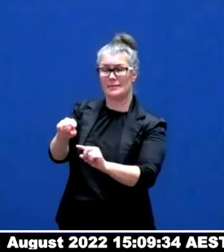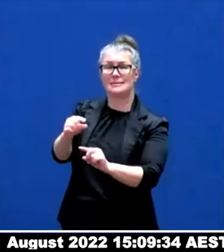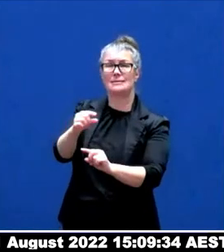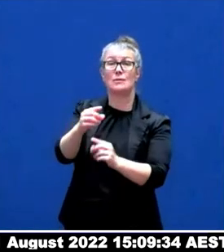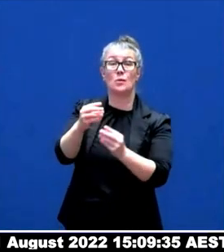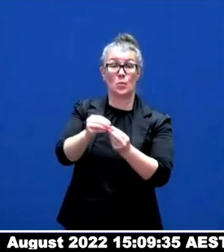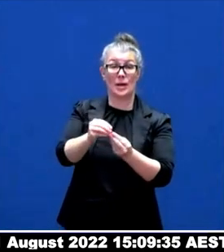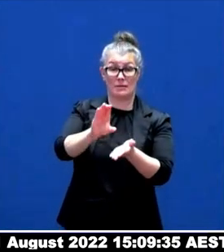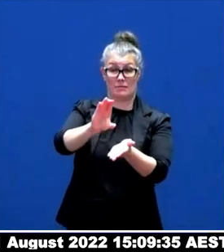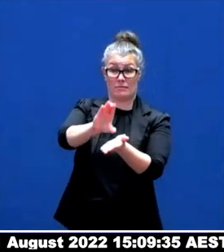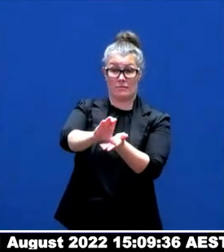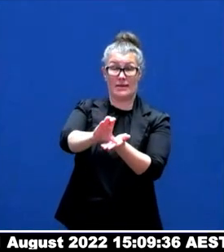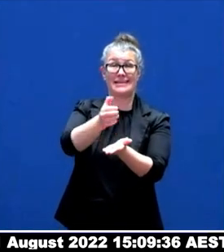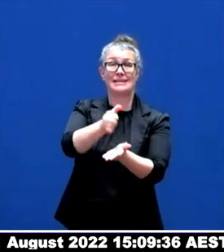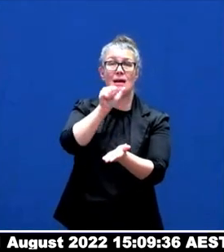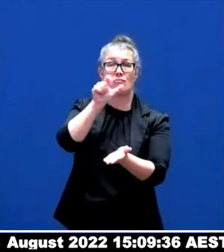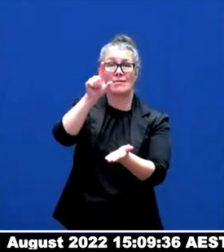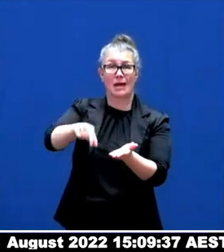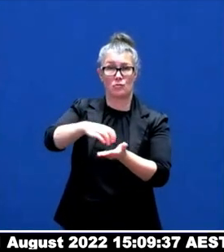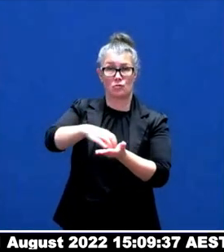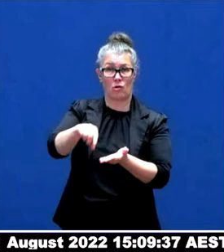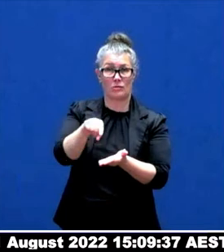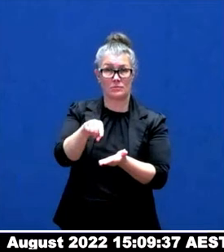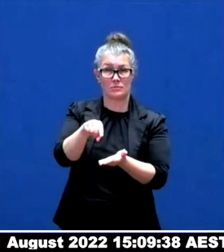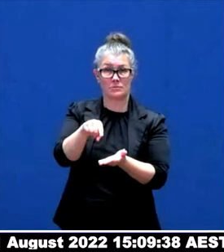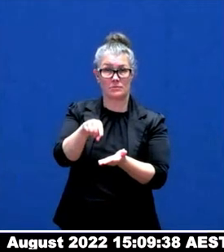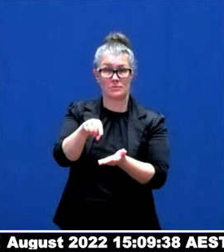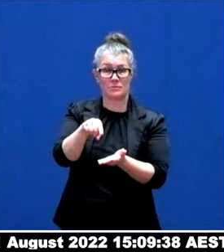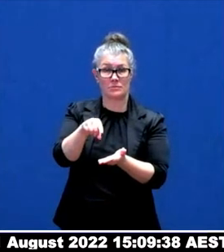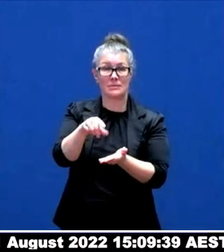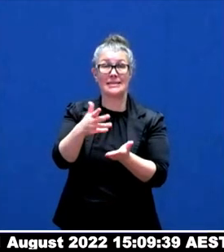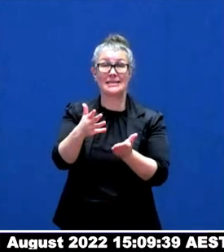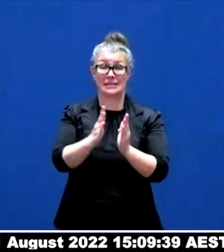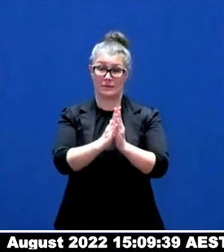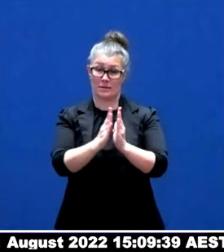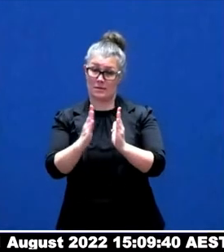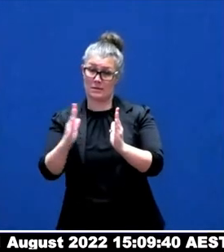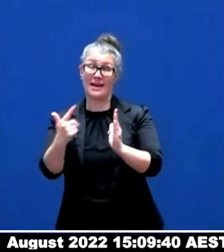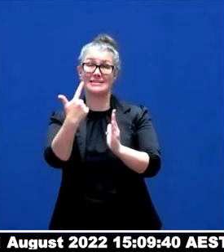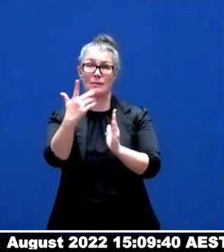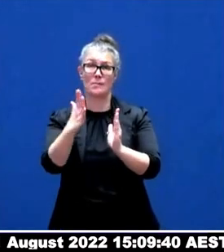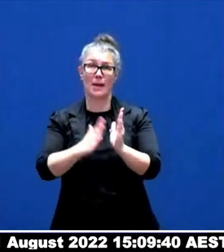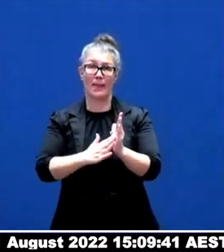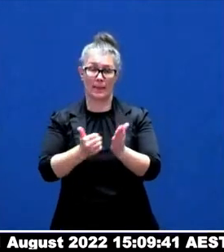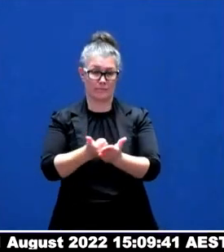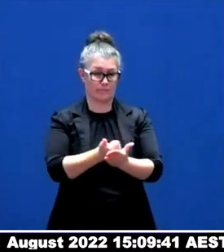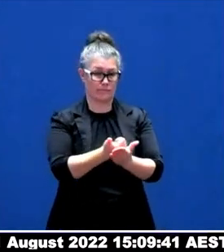their NDIS plan, and in the space of seven months, that money had been spent and the